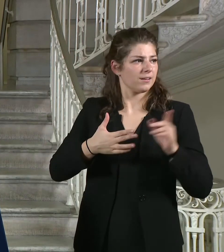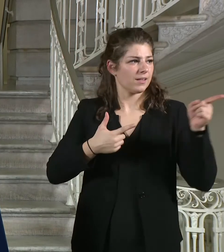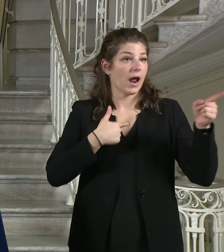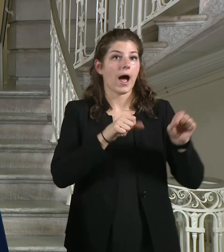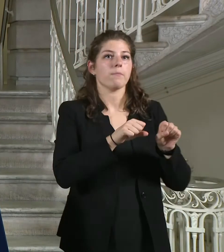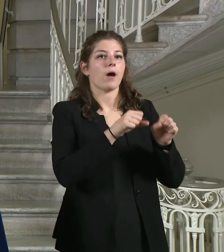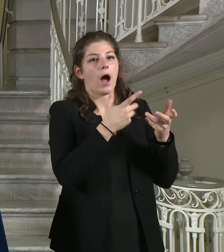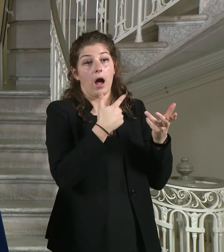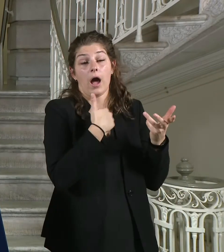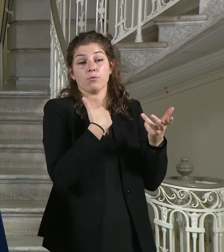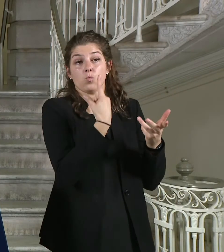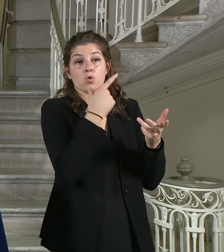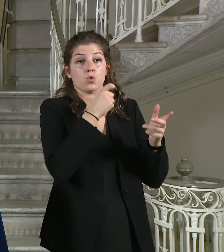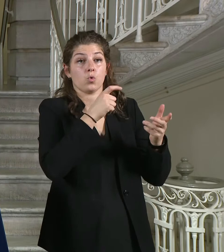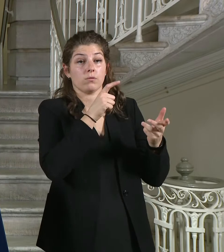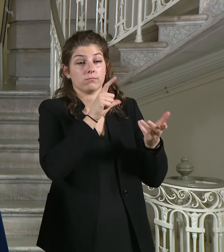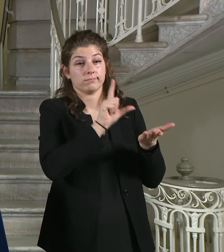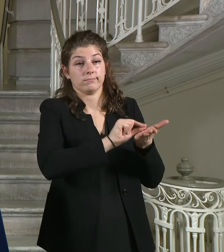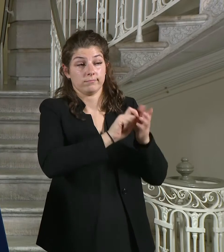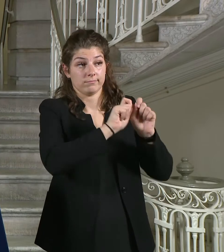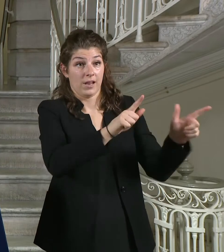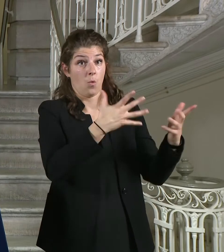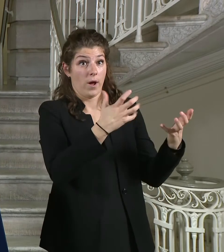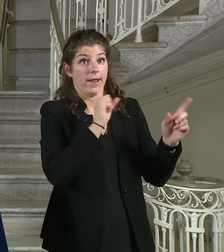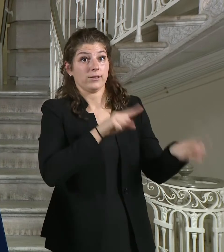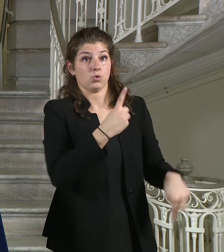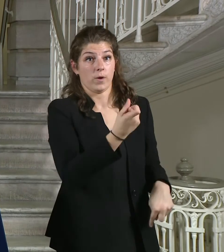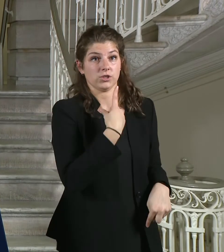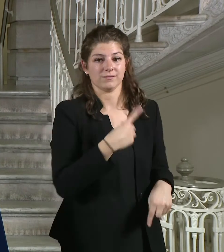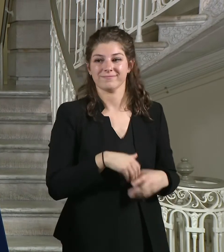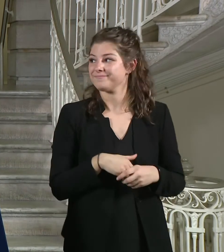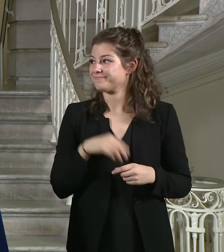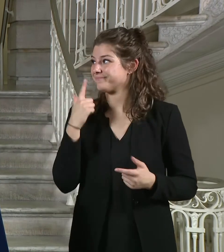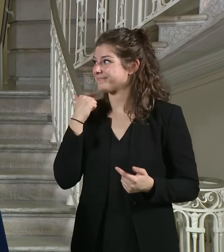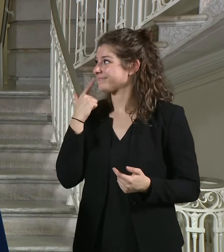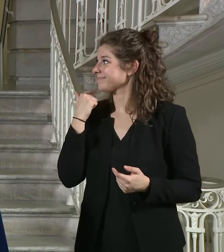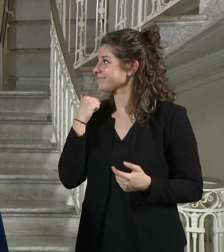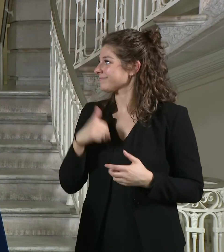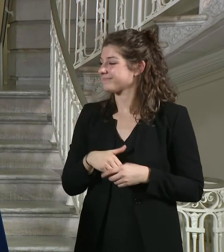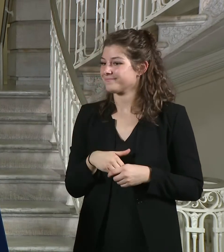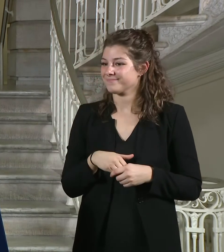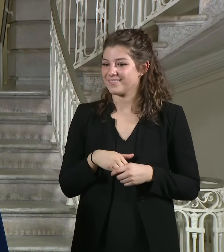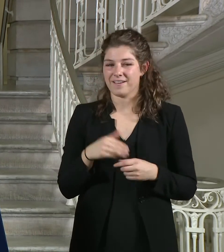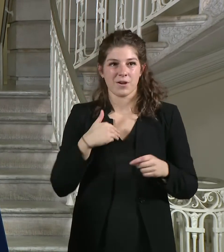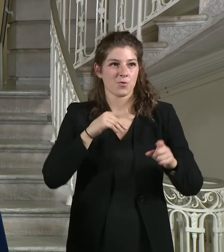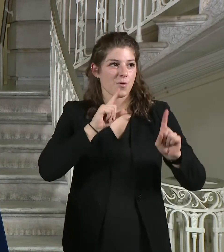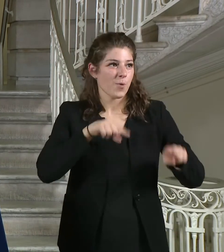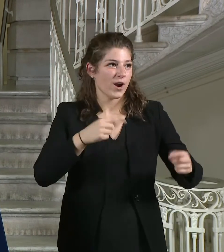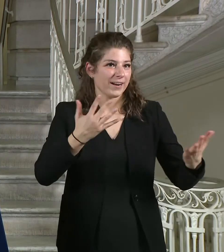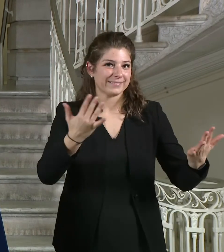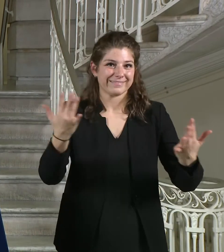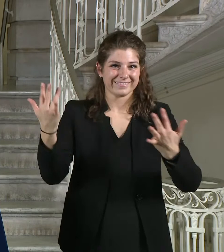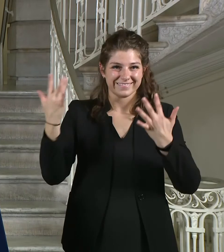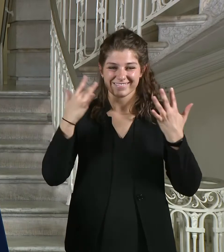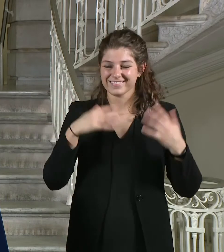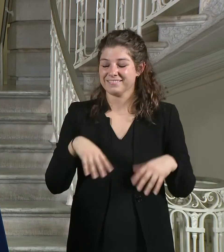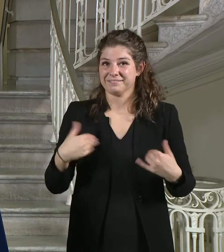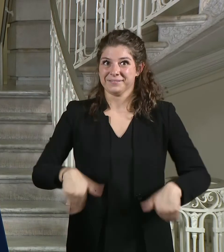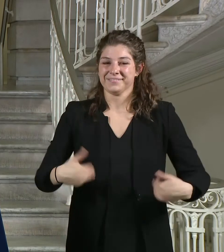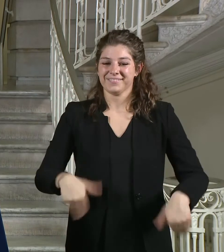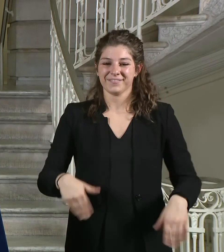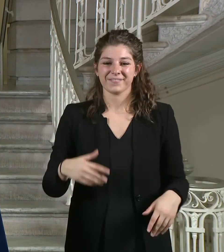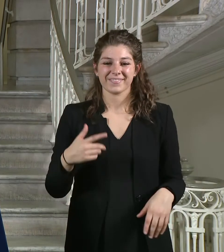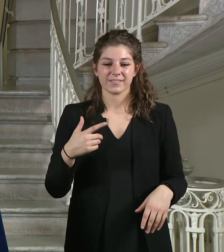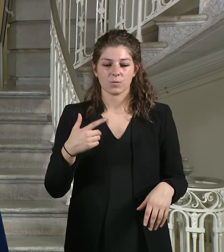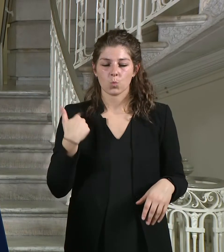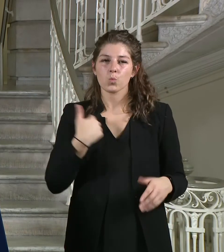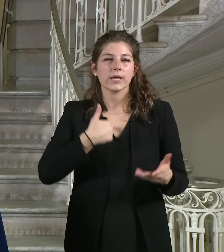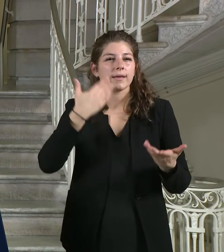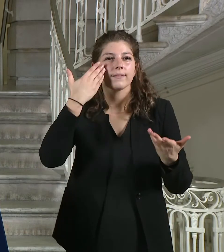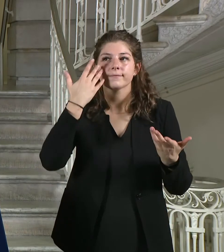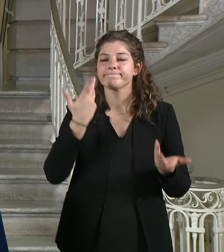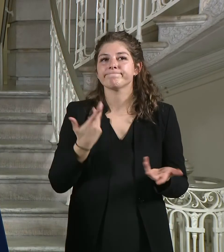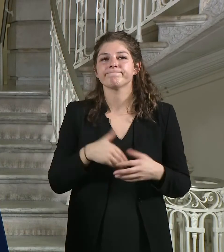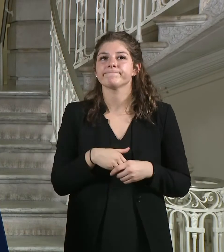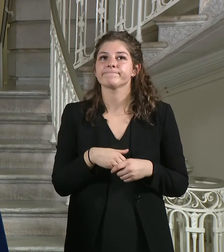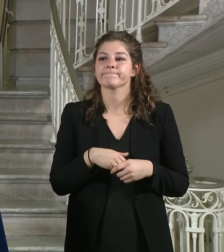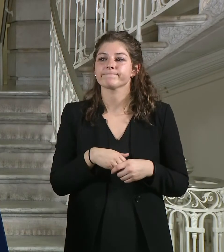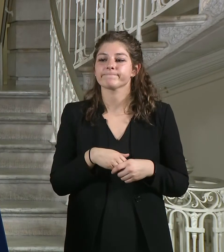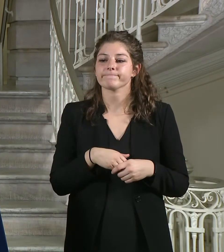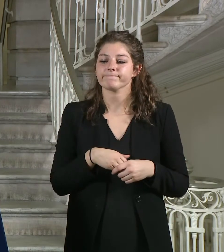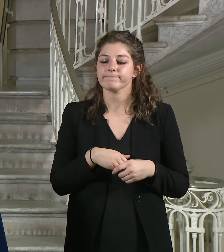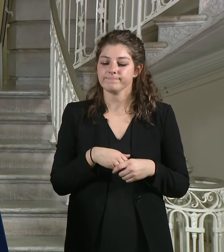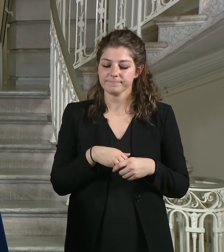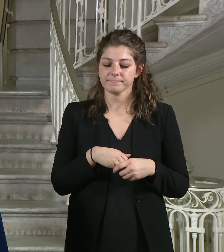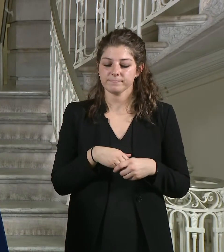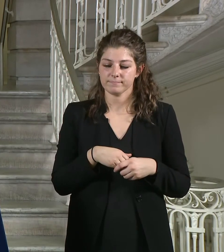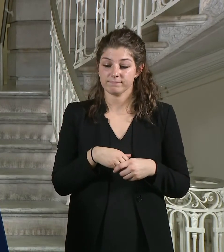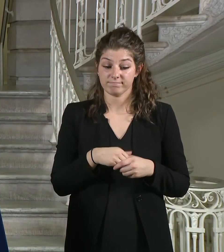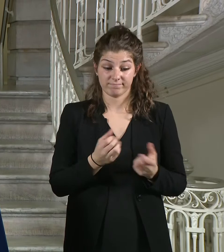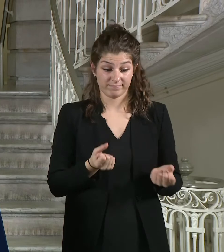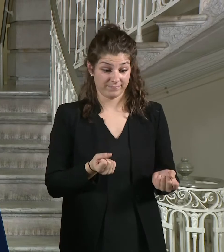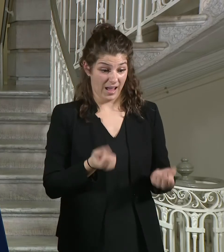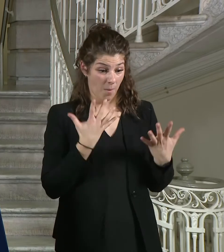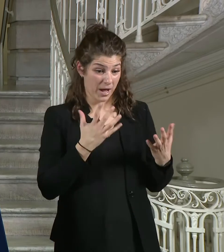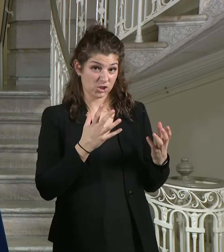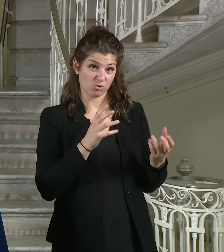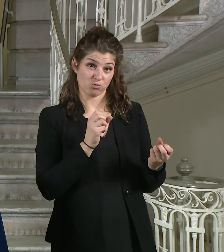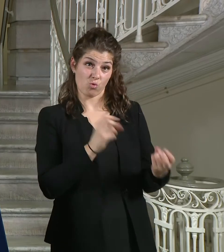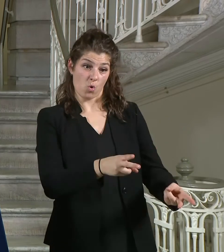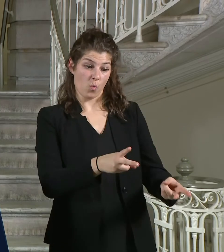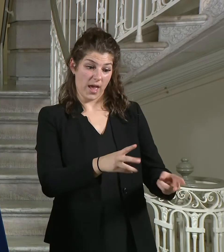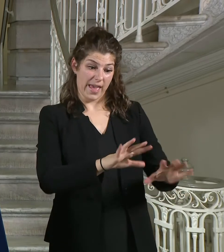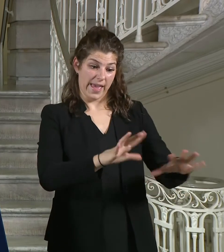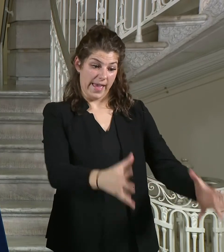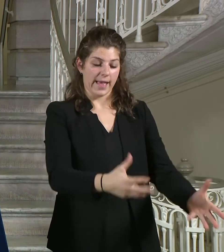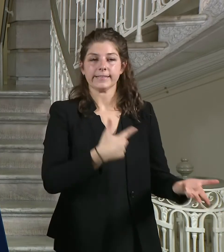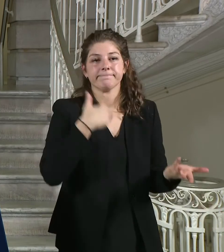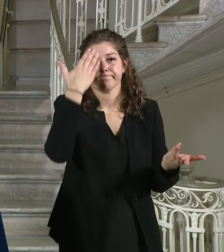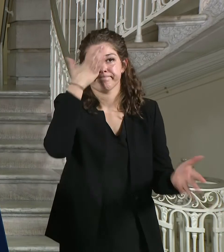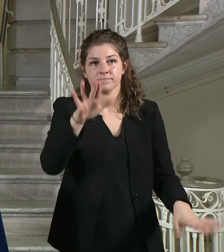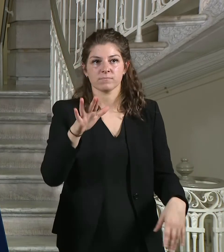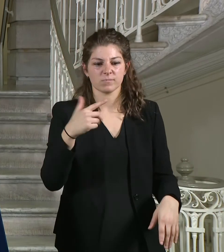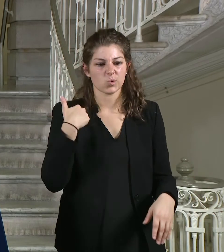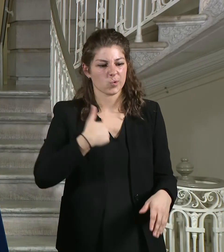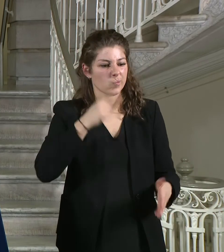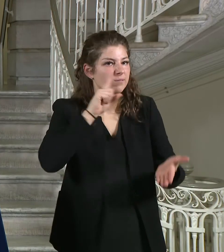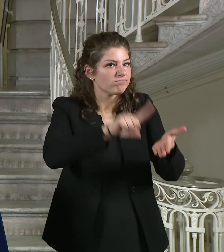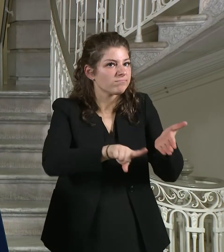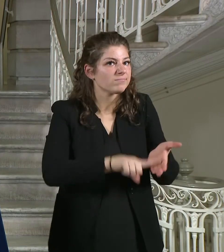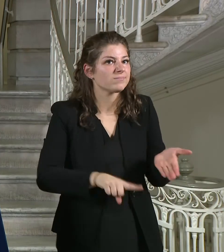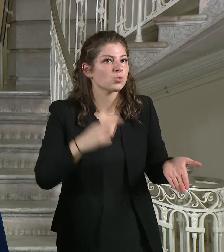ALL GOOD. WE